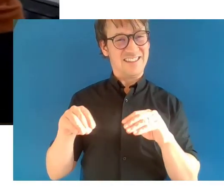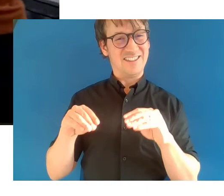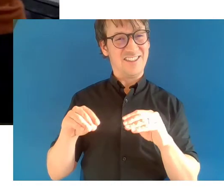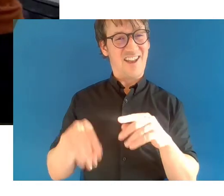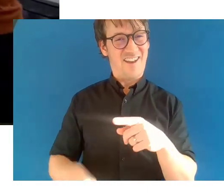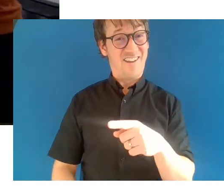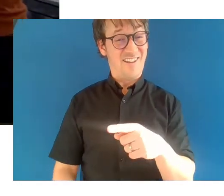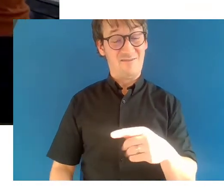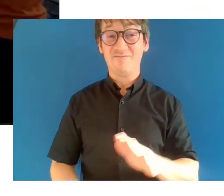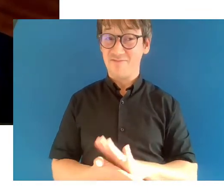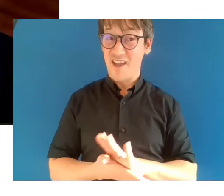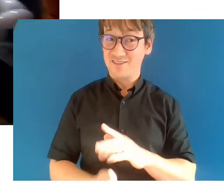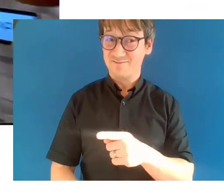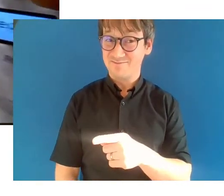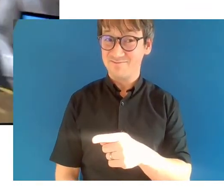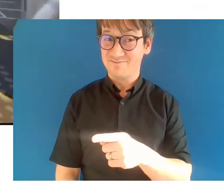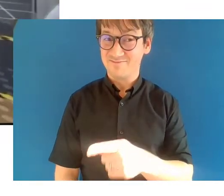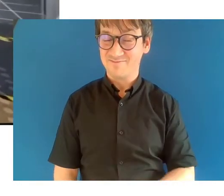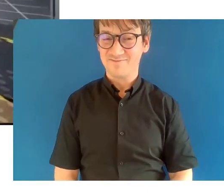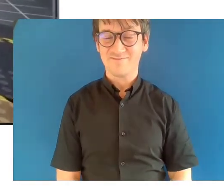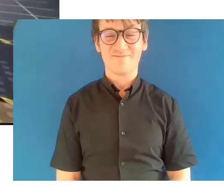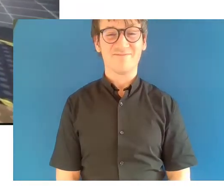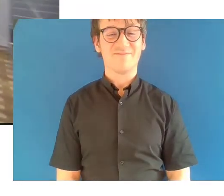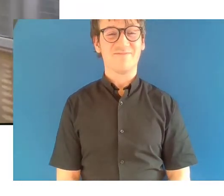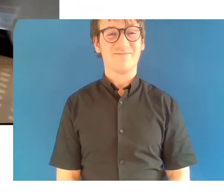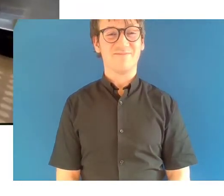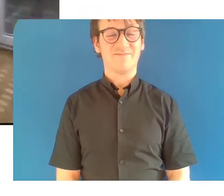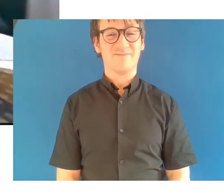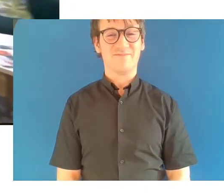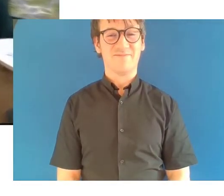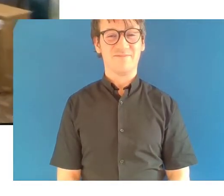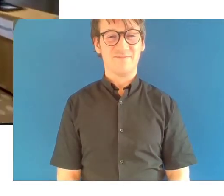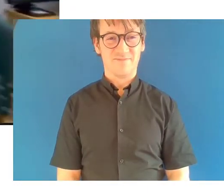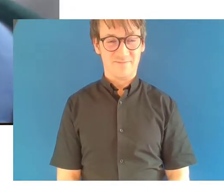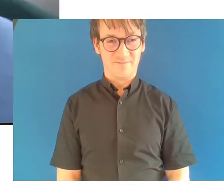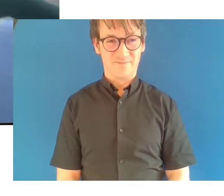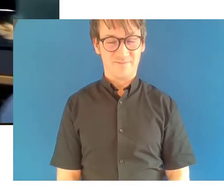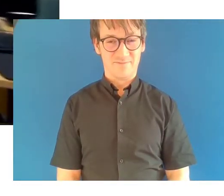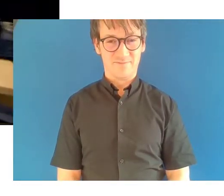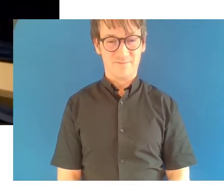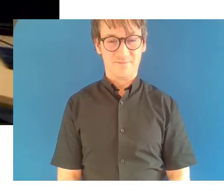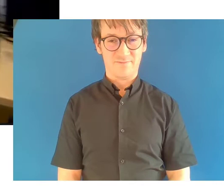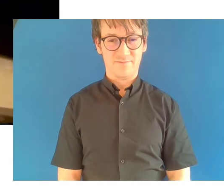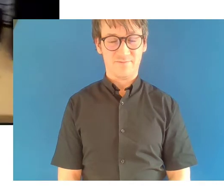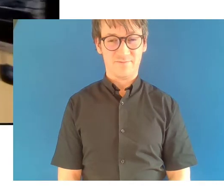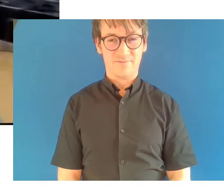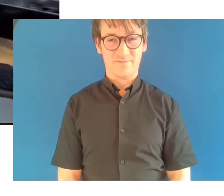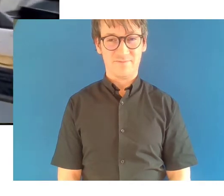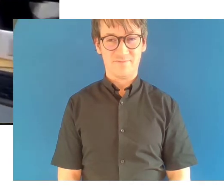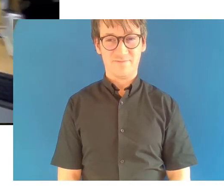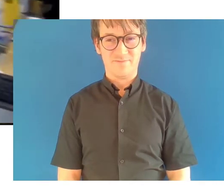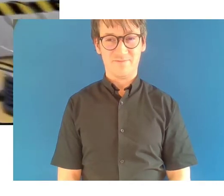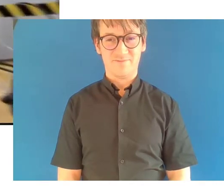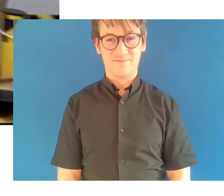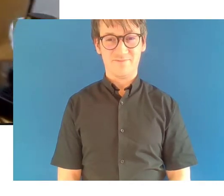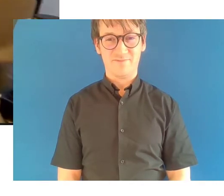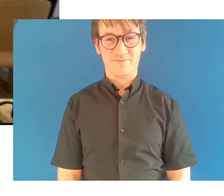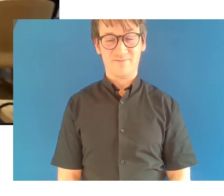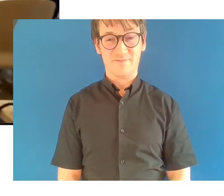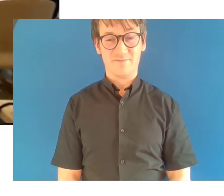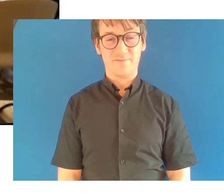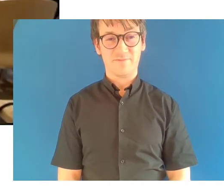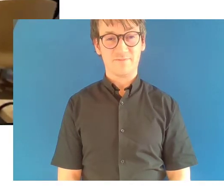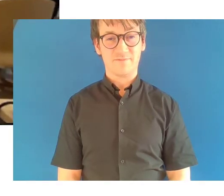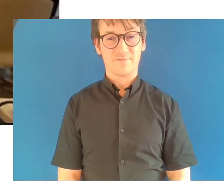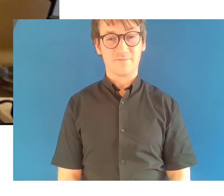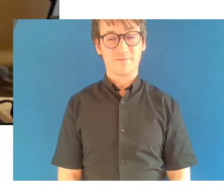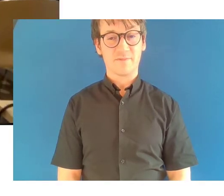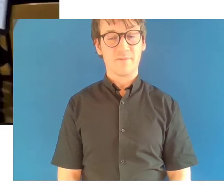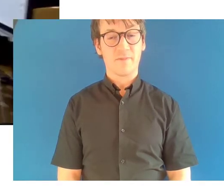As you can see, this could be a lot of fun.